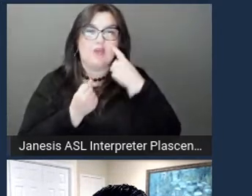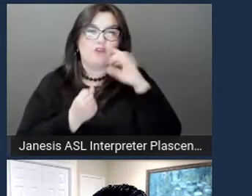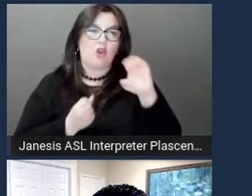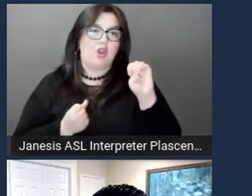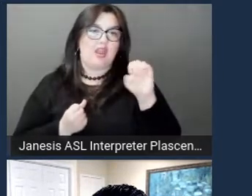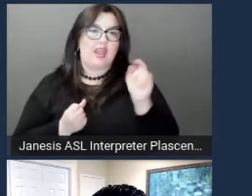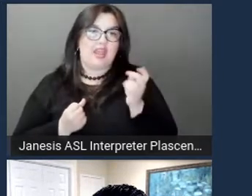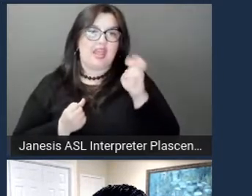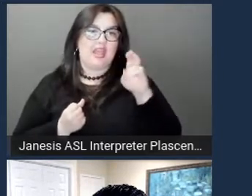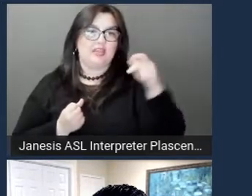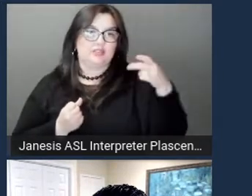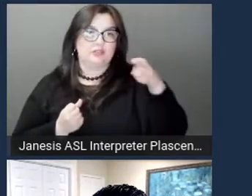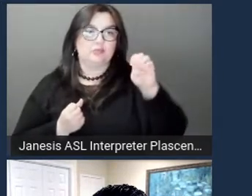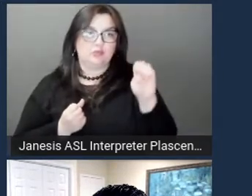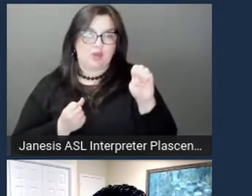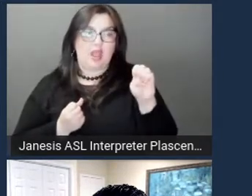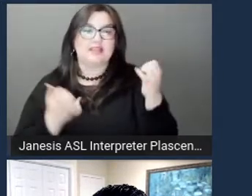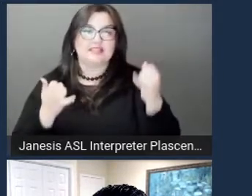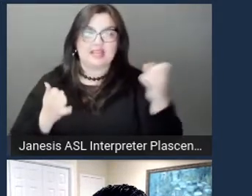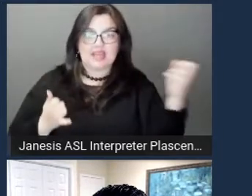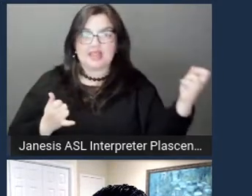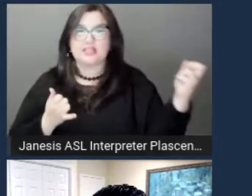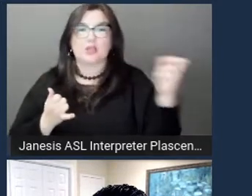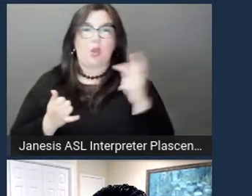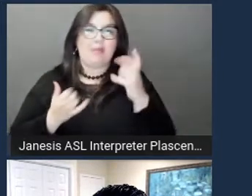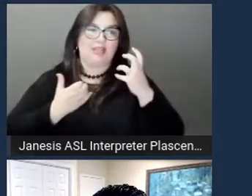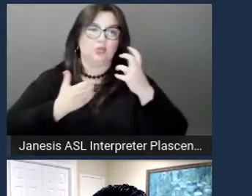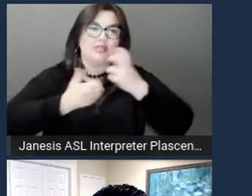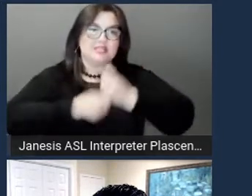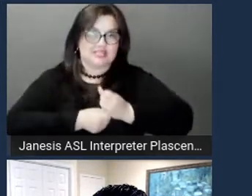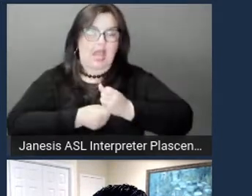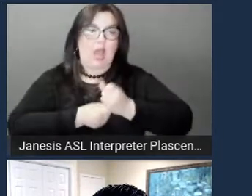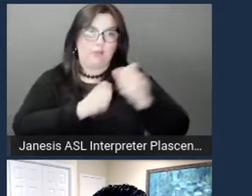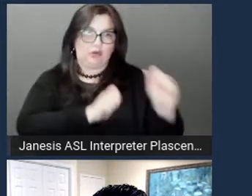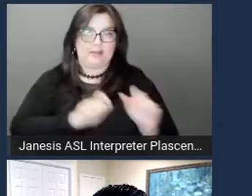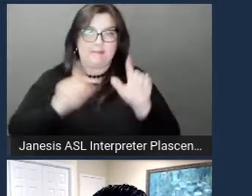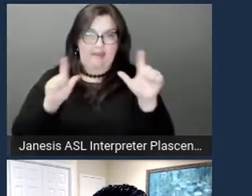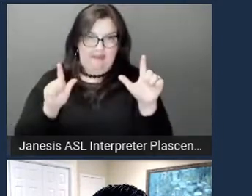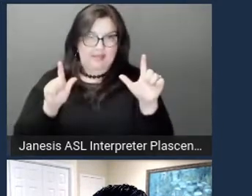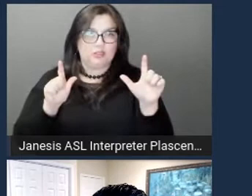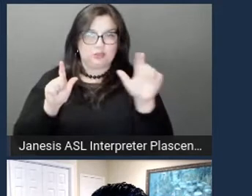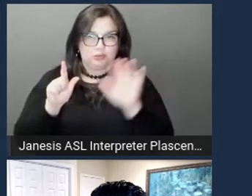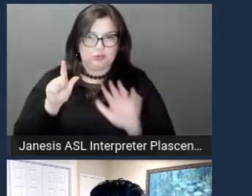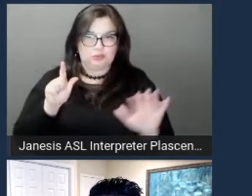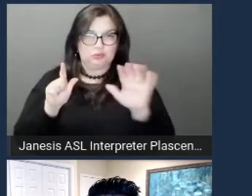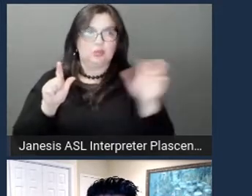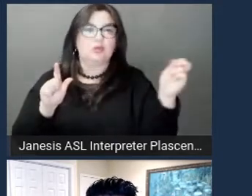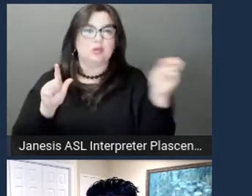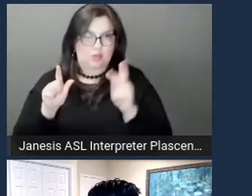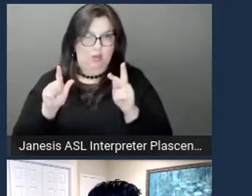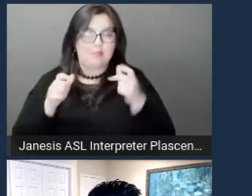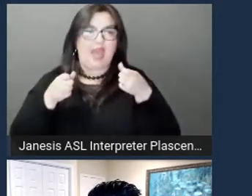let's go back to the summary page here. So, we are gonna go back to Strategy Recommendations